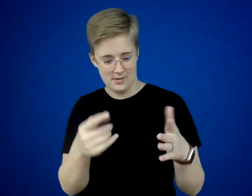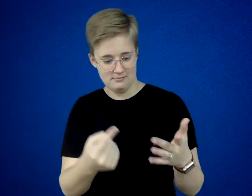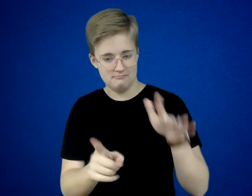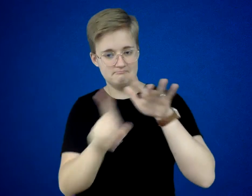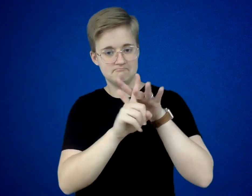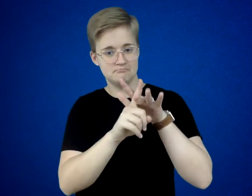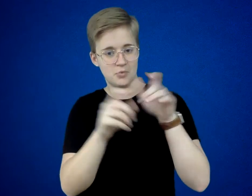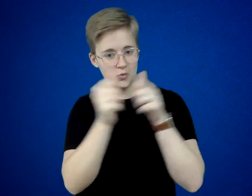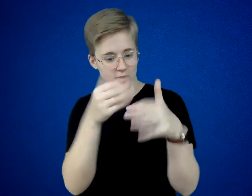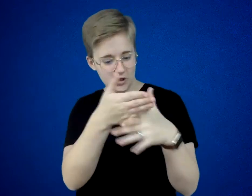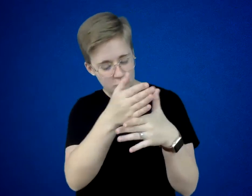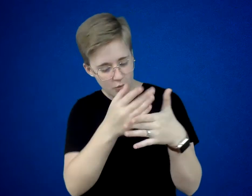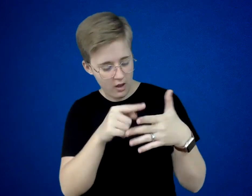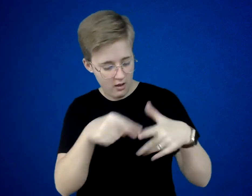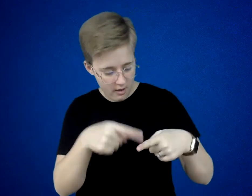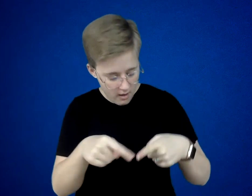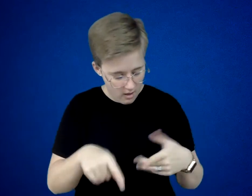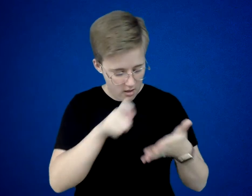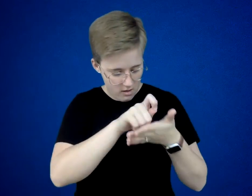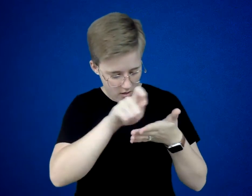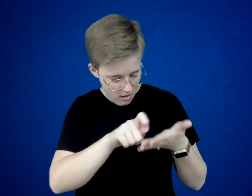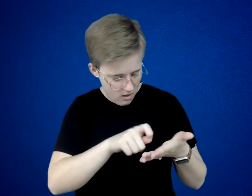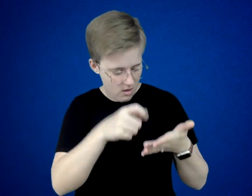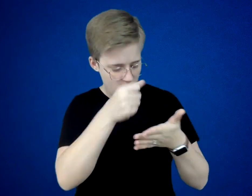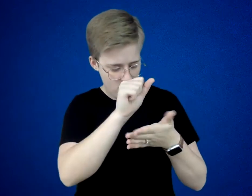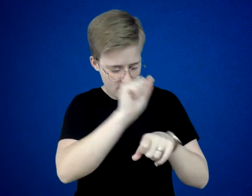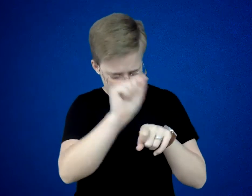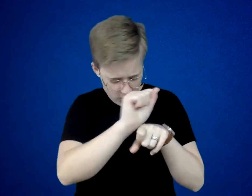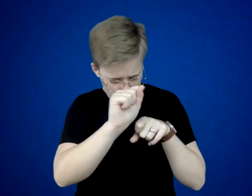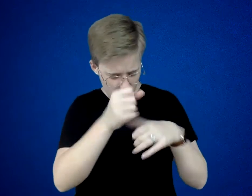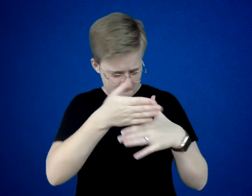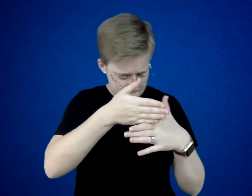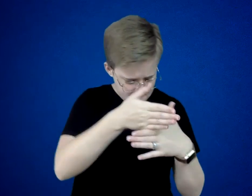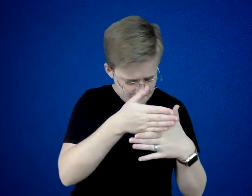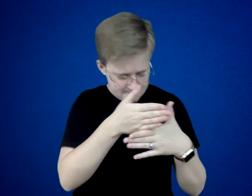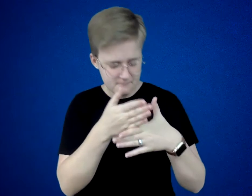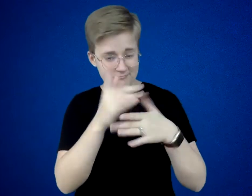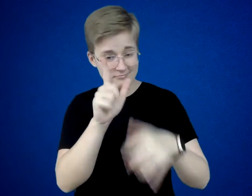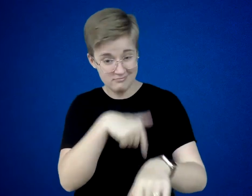He worked on the bird for a long time, until it looked so real that he half expected it to